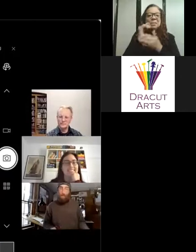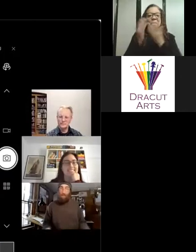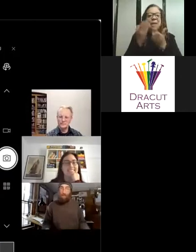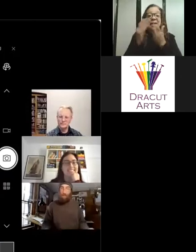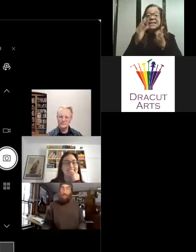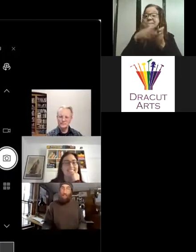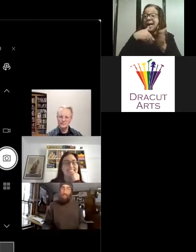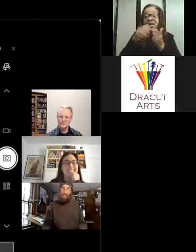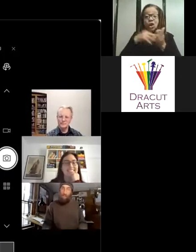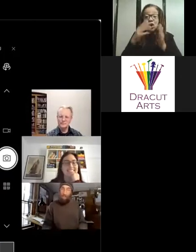to get away with that all the time.